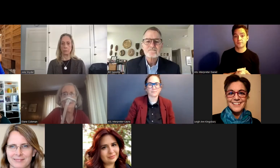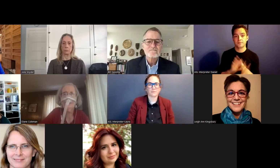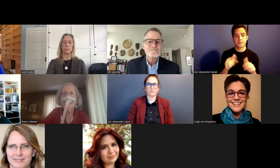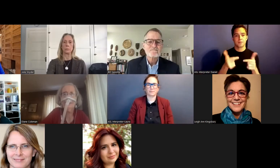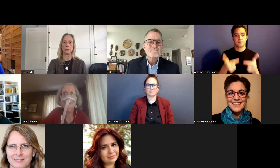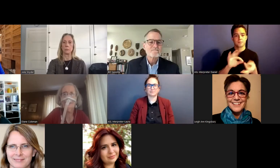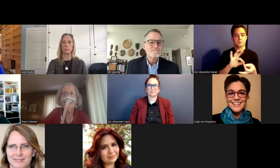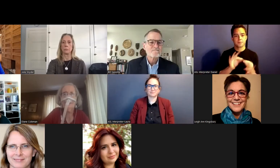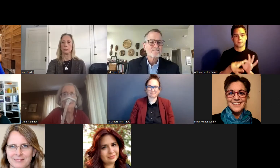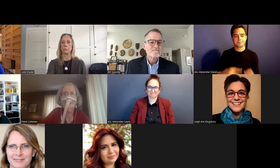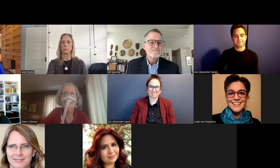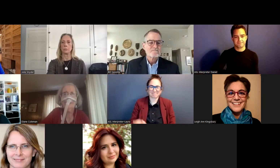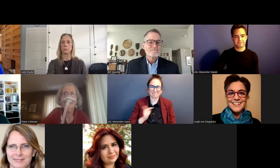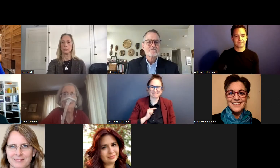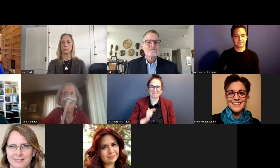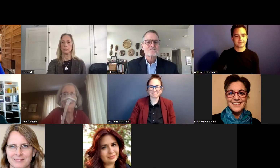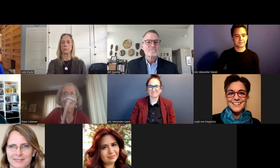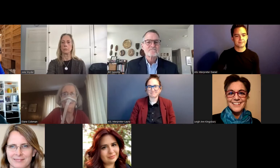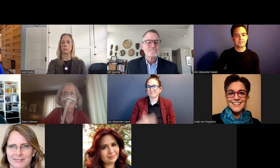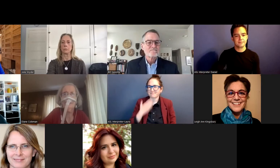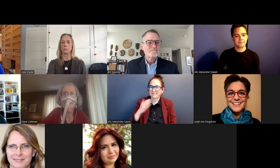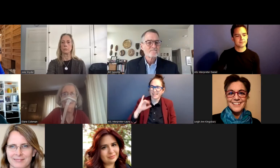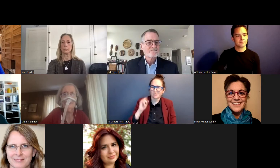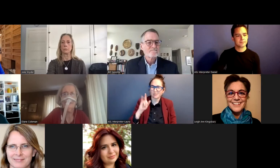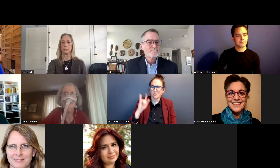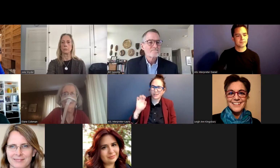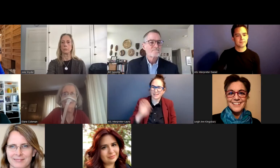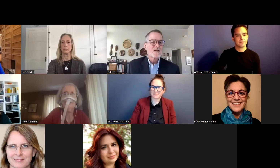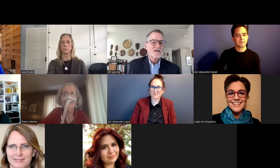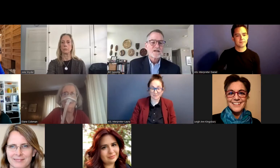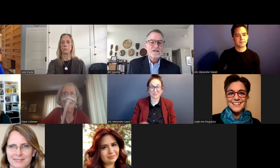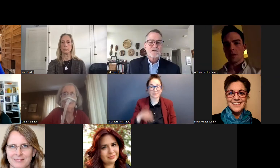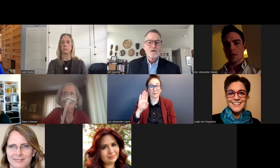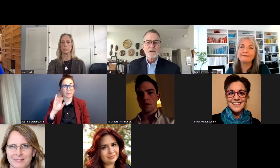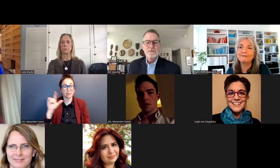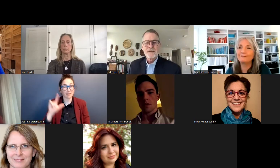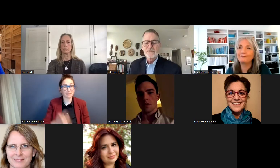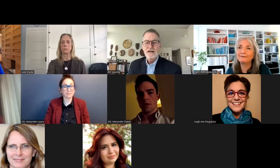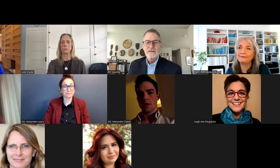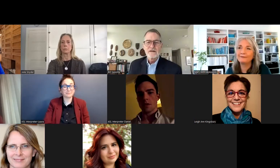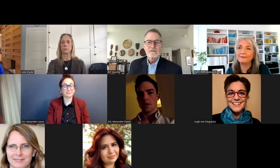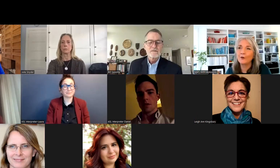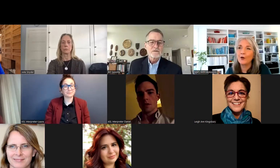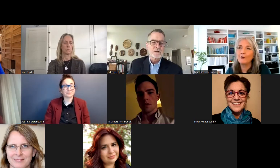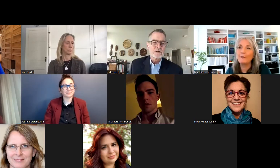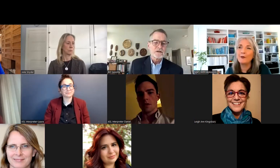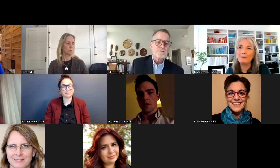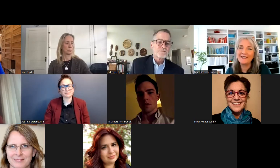Mary Beth Lepkowsky: Thank you, Julie. Bill. You're on mute Bill.